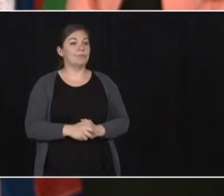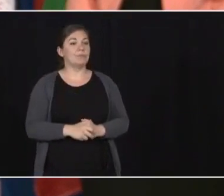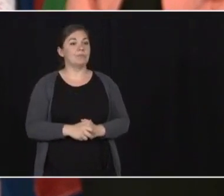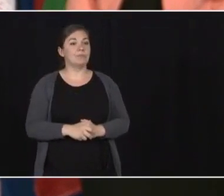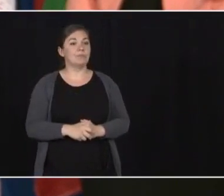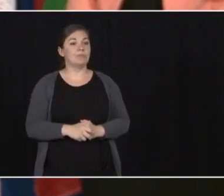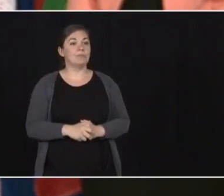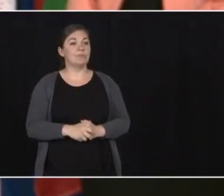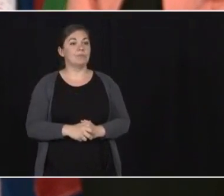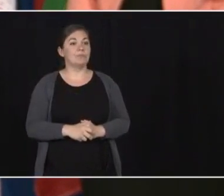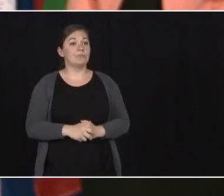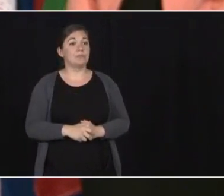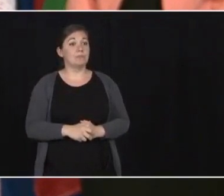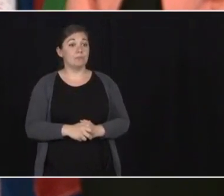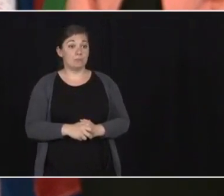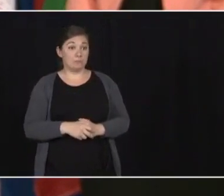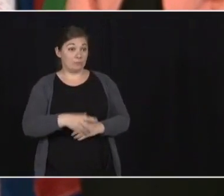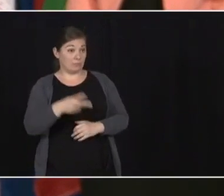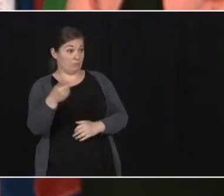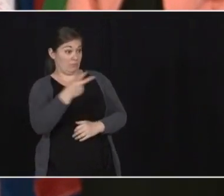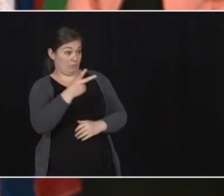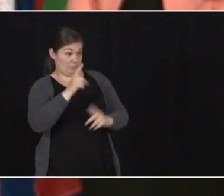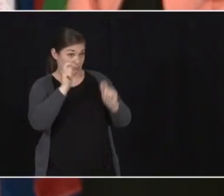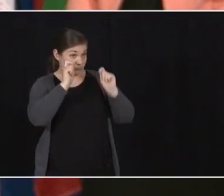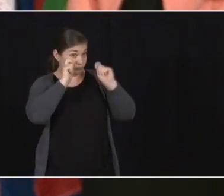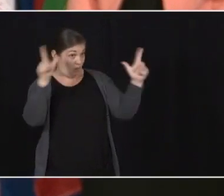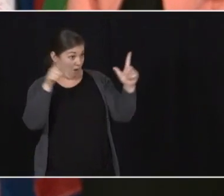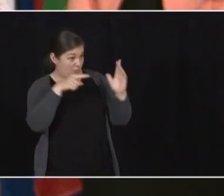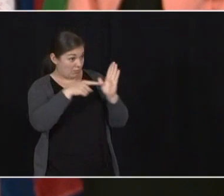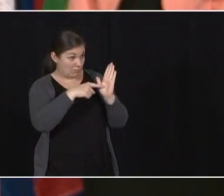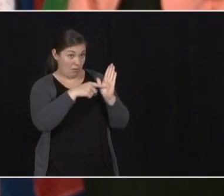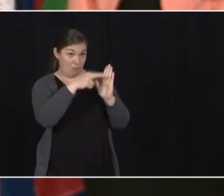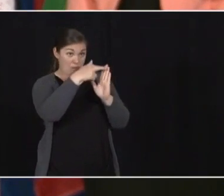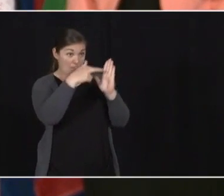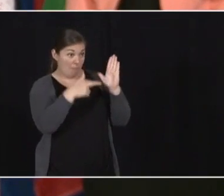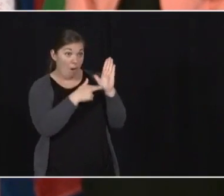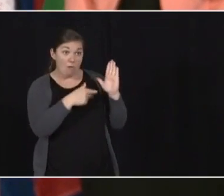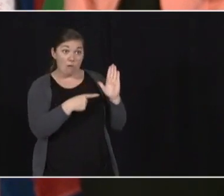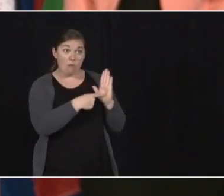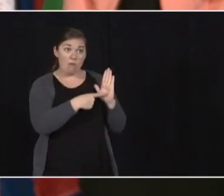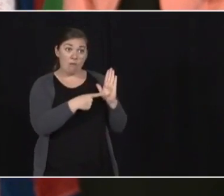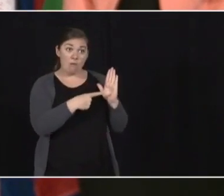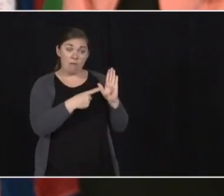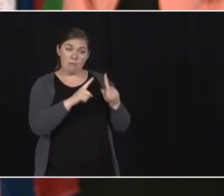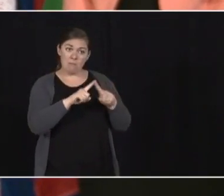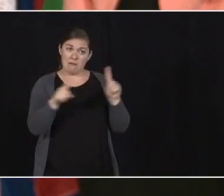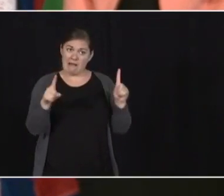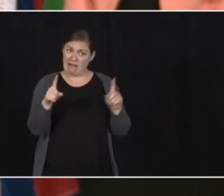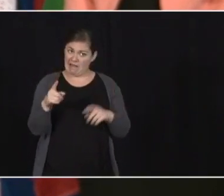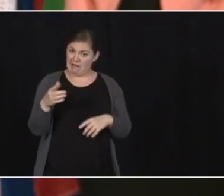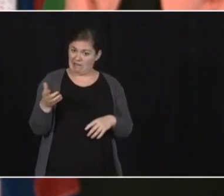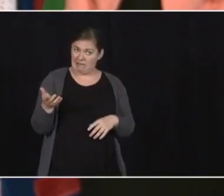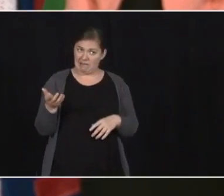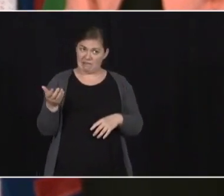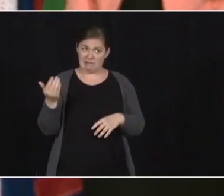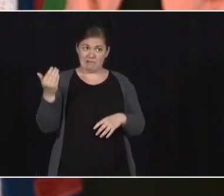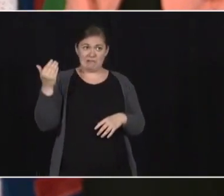You seem surprised by the report that you read. A recent class-action suit on behalf of family members of